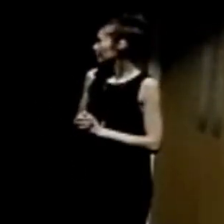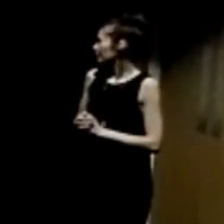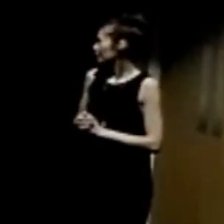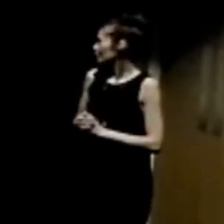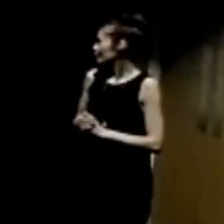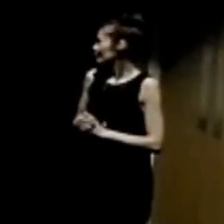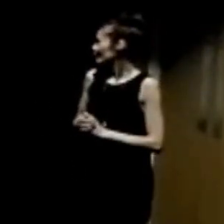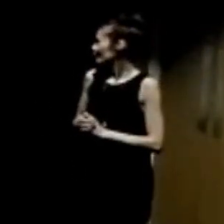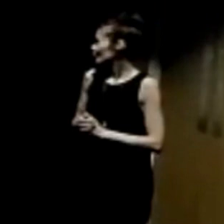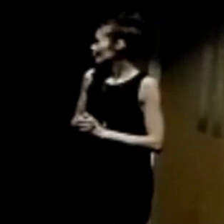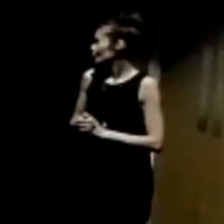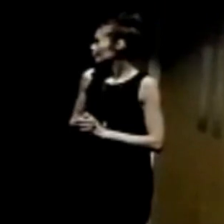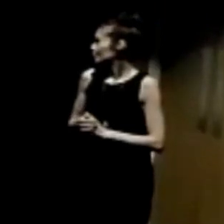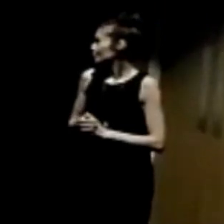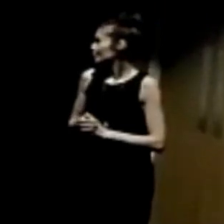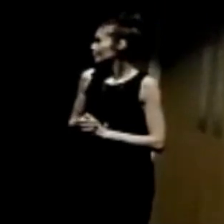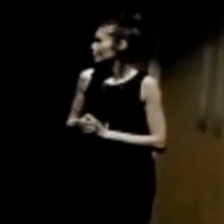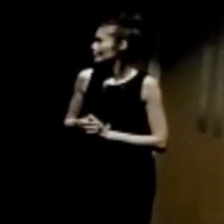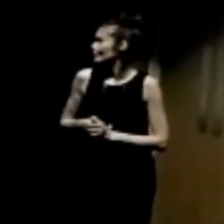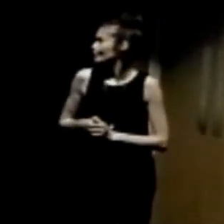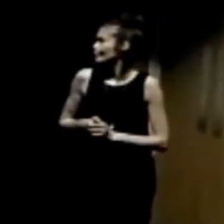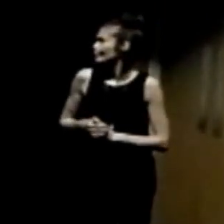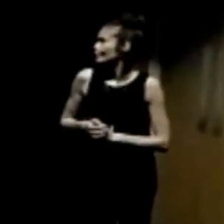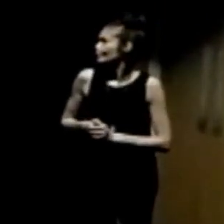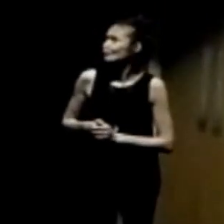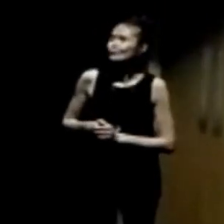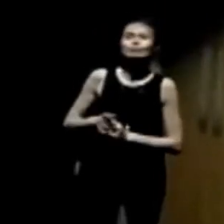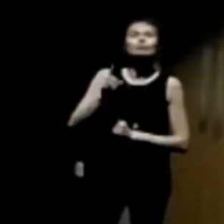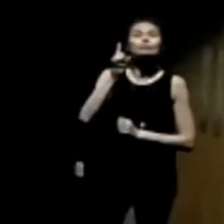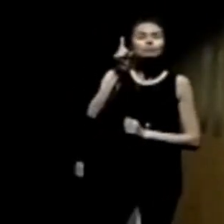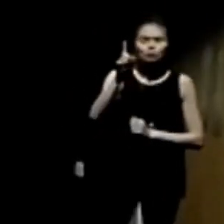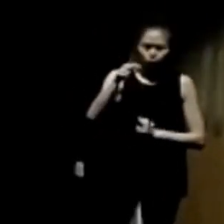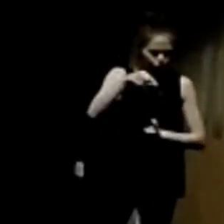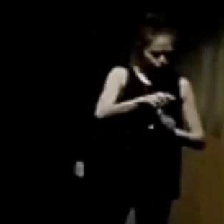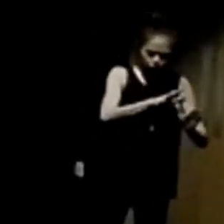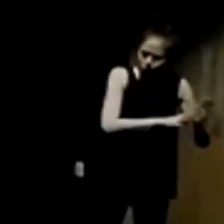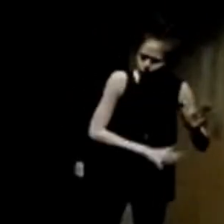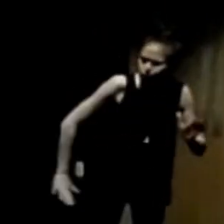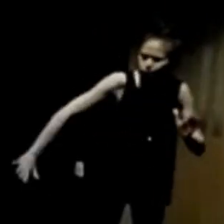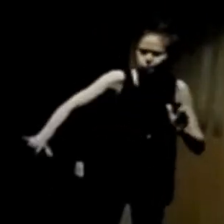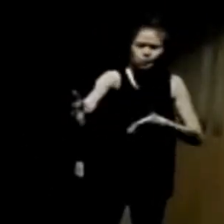Of all these bounds even from this line to this with shadowy forests and with champagne,